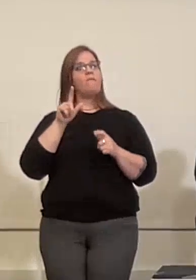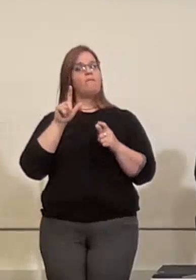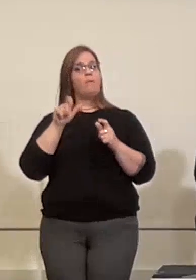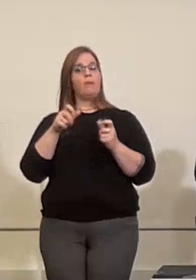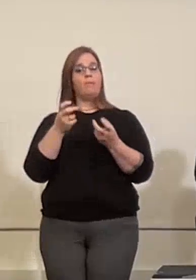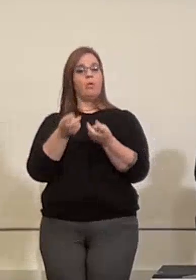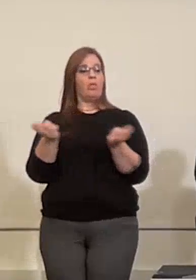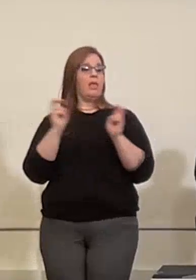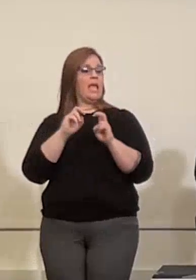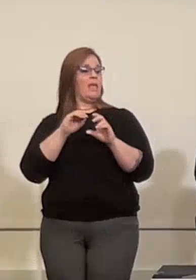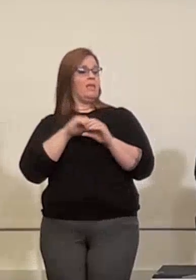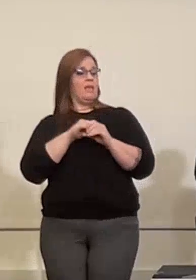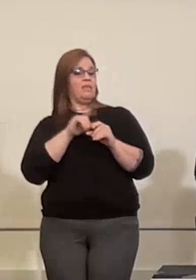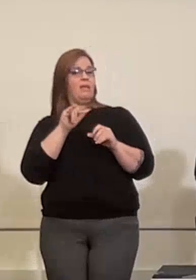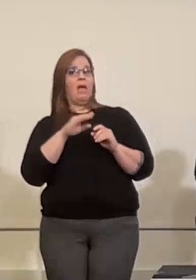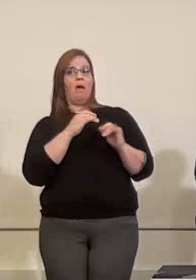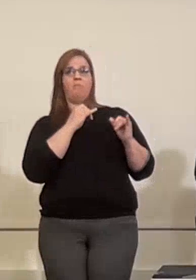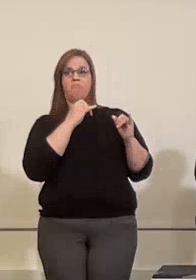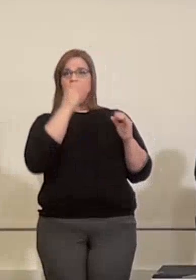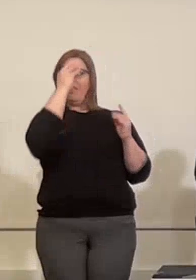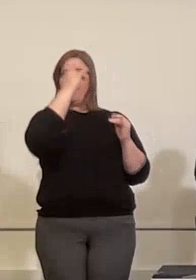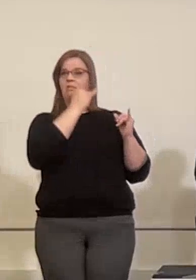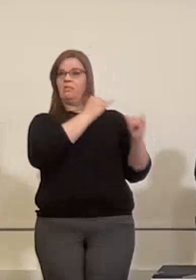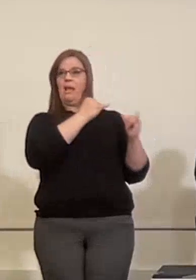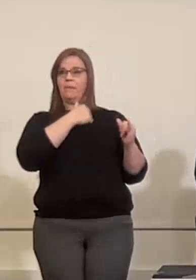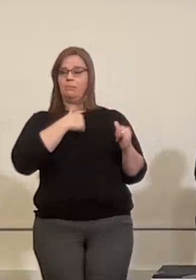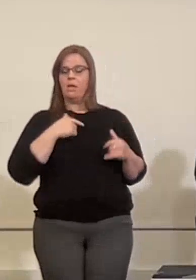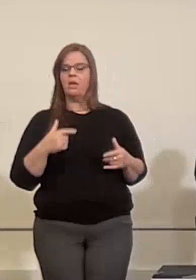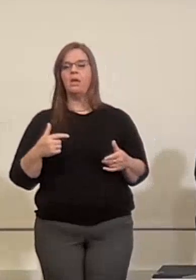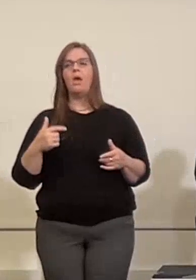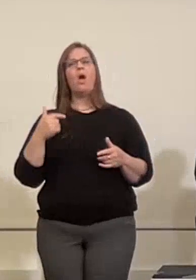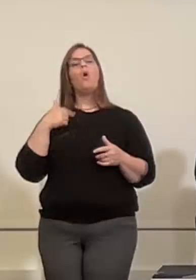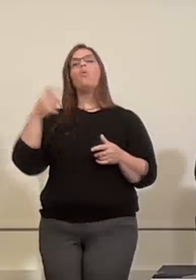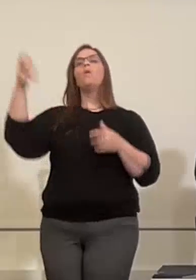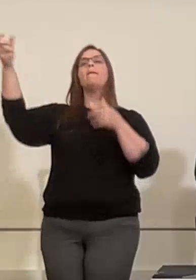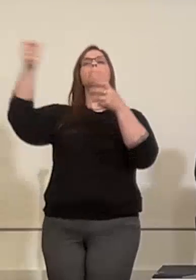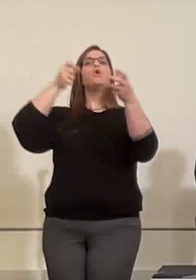Because we pulled the executives out of their normal product in